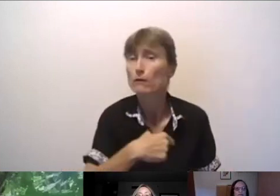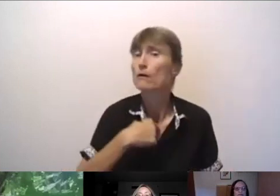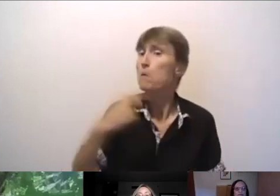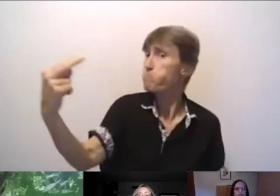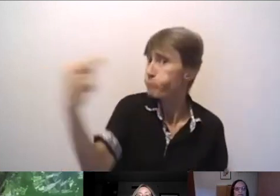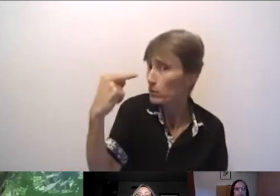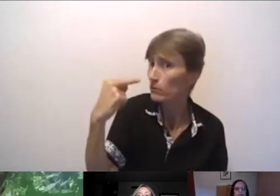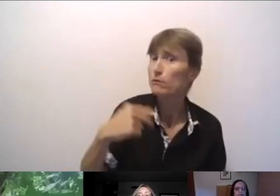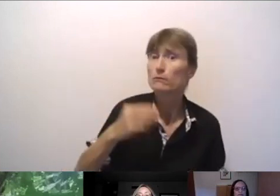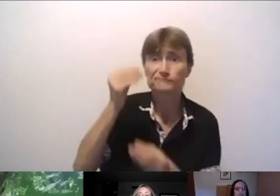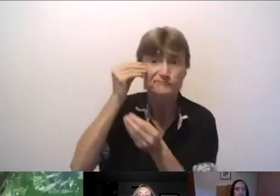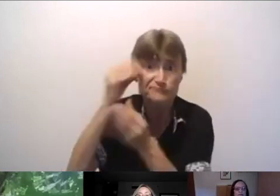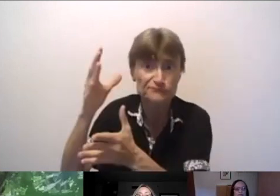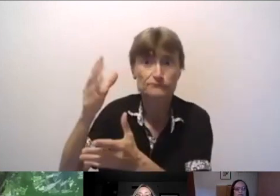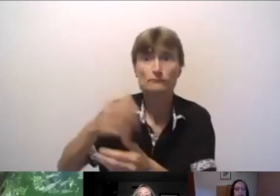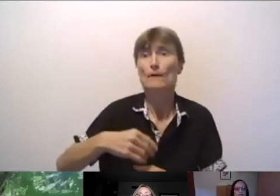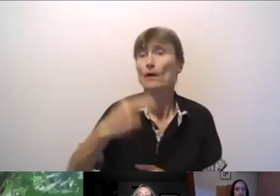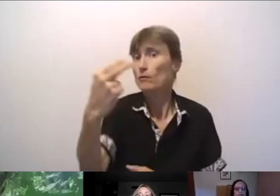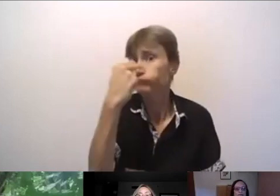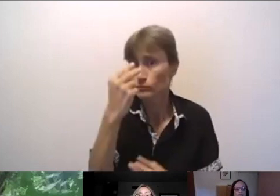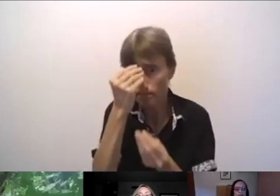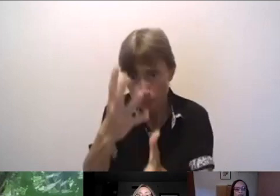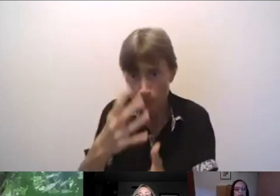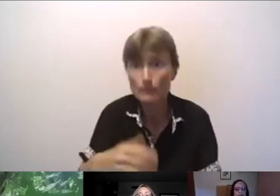the recourse of when you make money they take money away